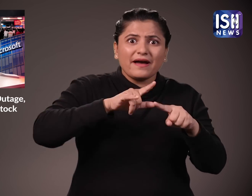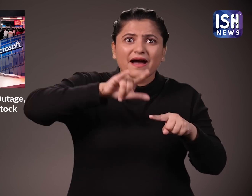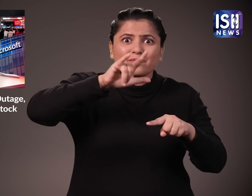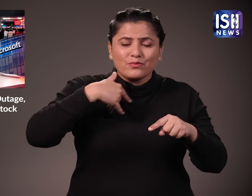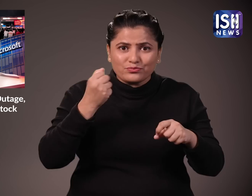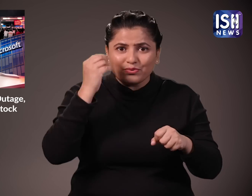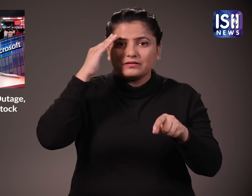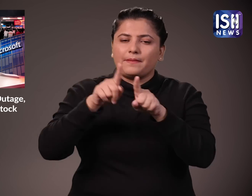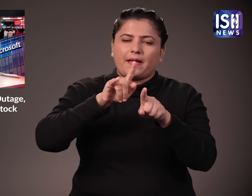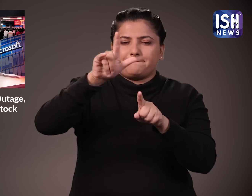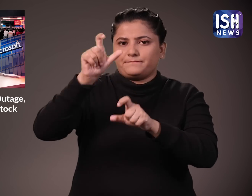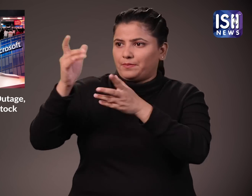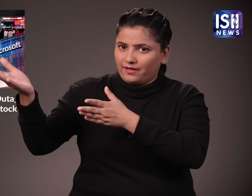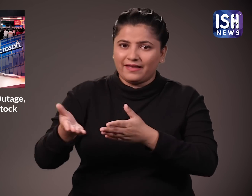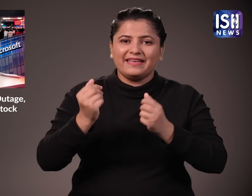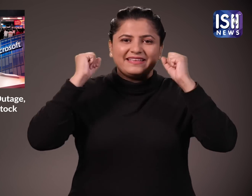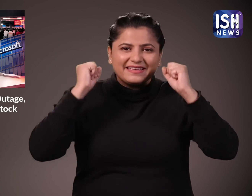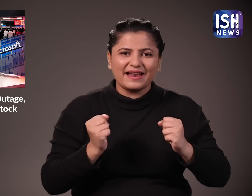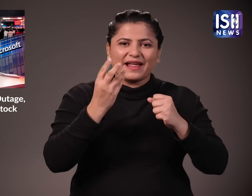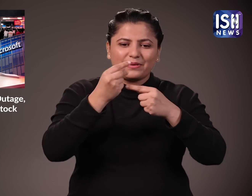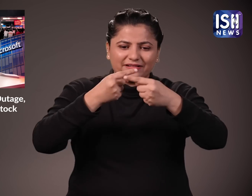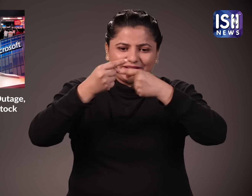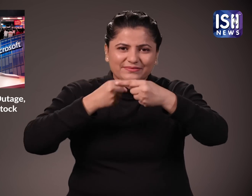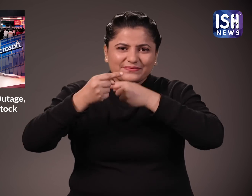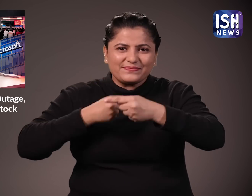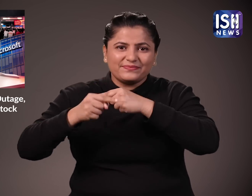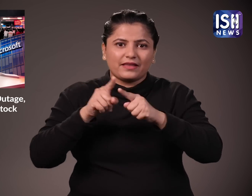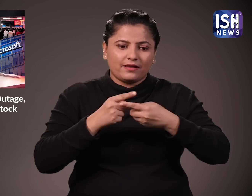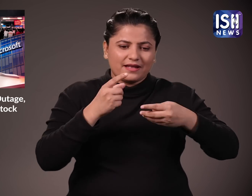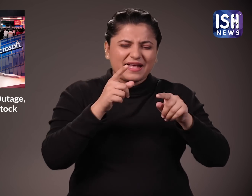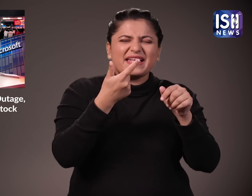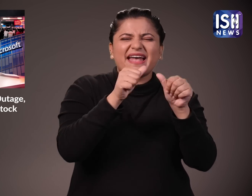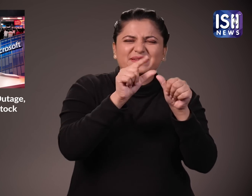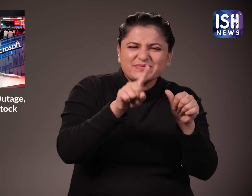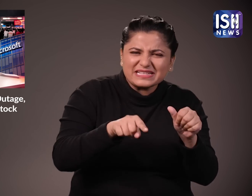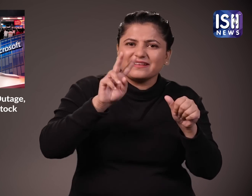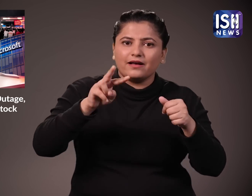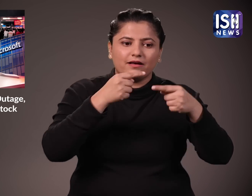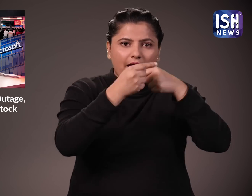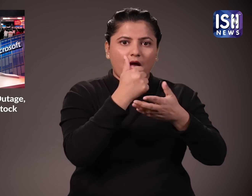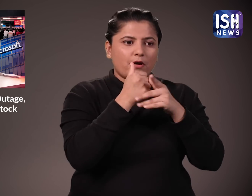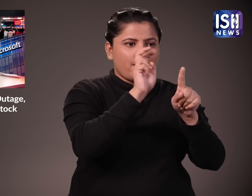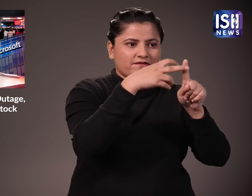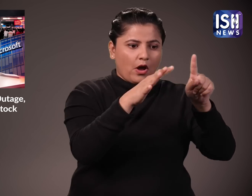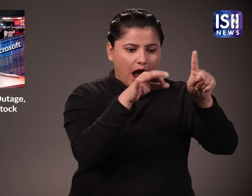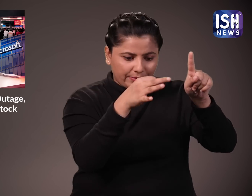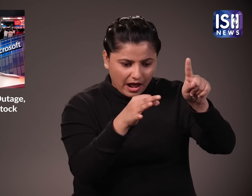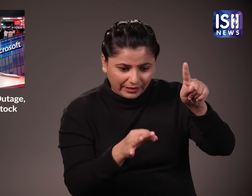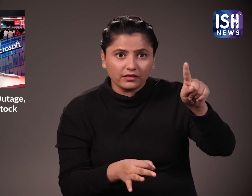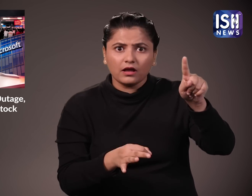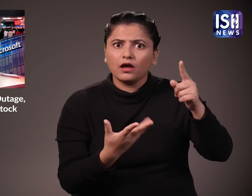At the airports, the staff check the seat number and accordingly issue boarding passes.